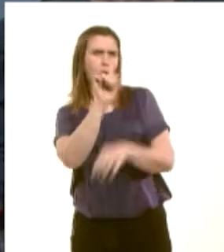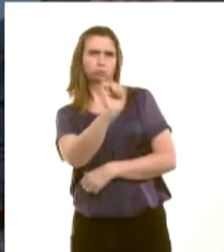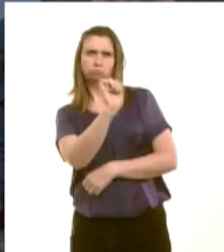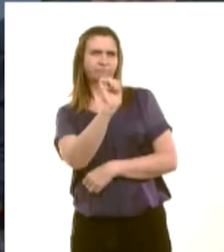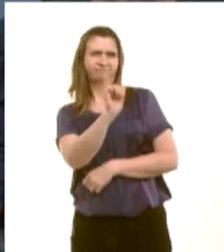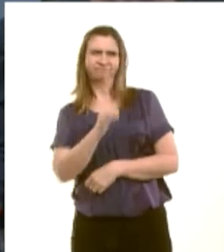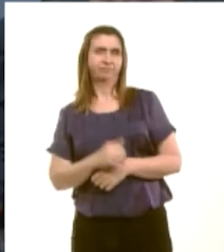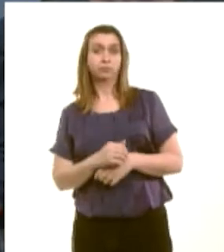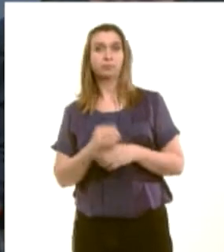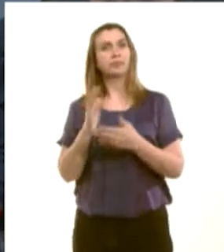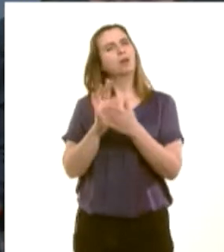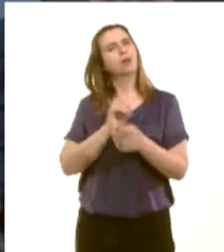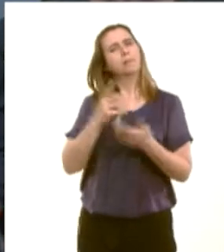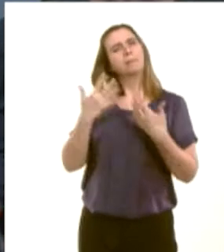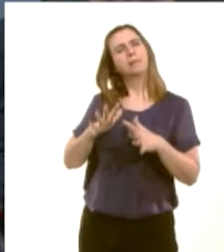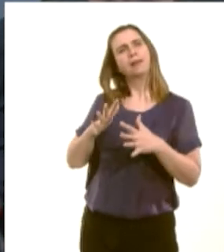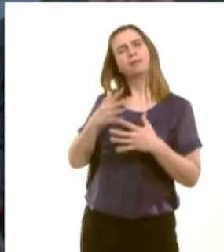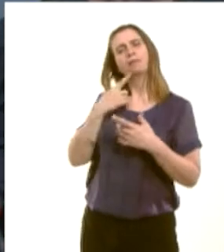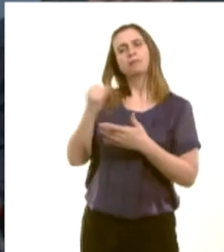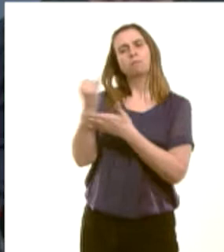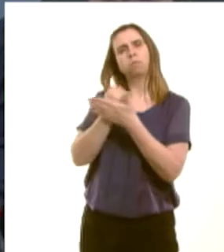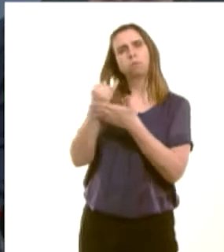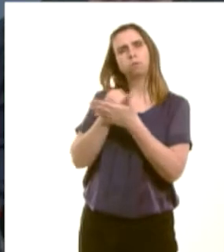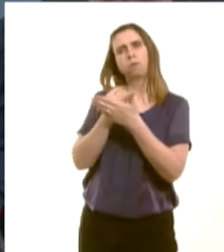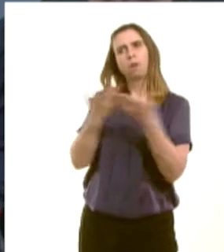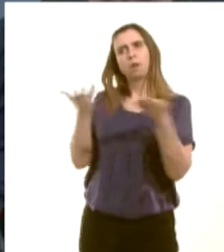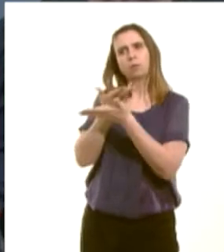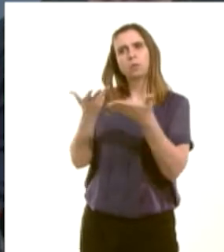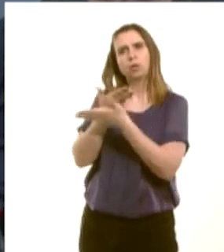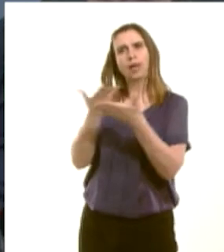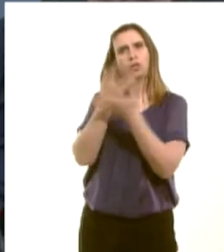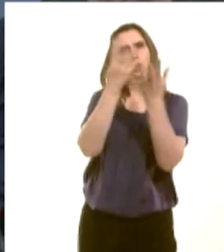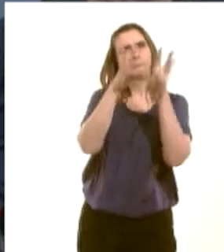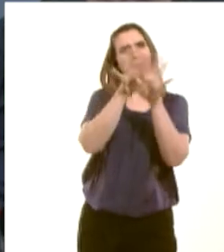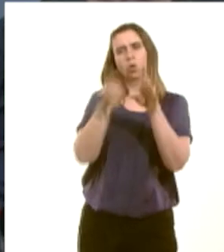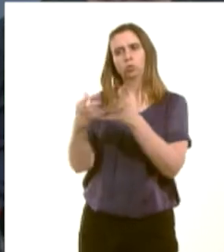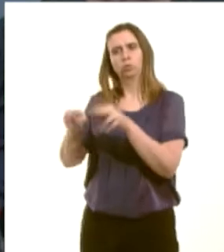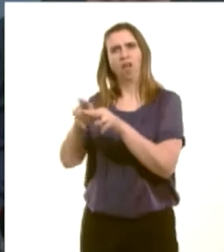there remain poor communications between the board and the ward. Ultimately, you are the